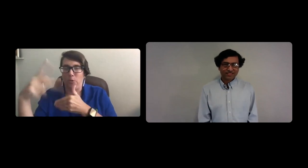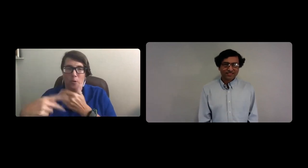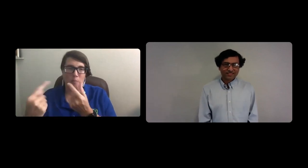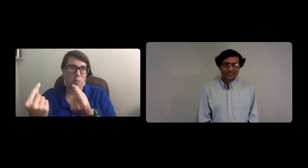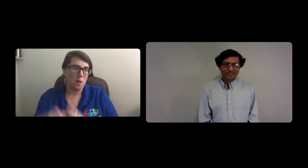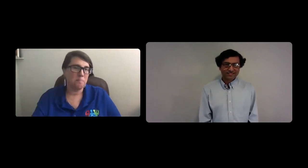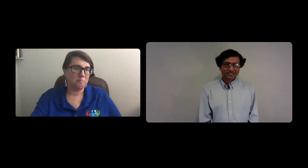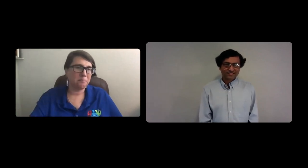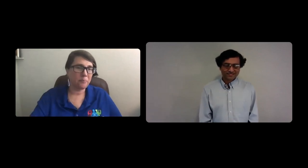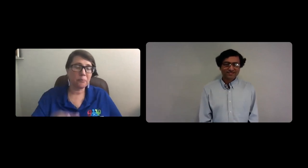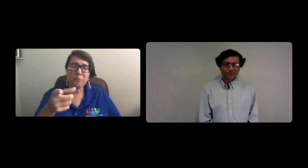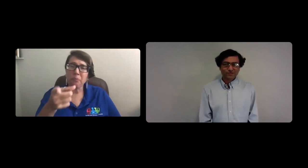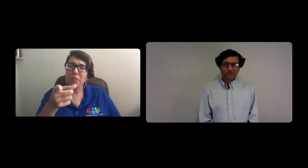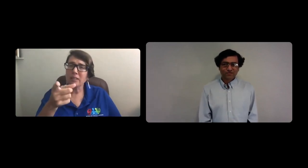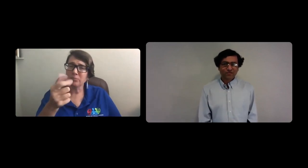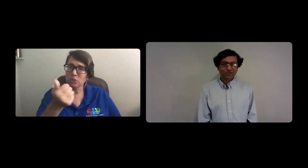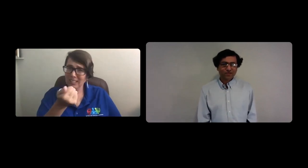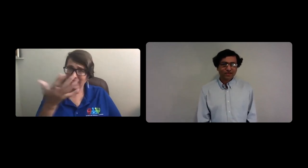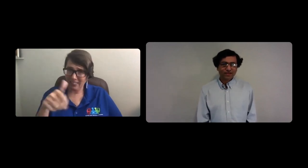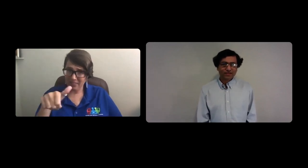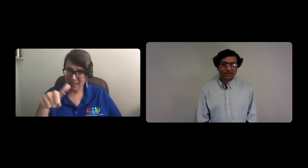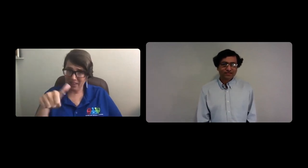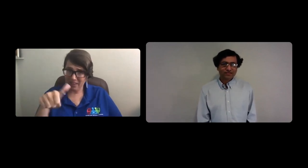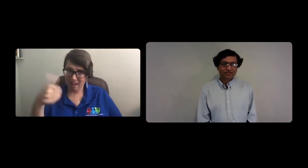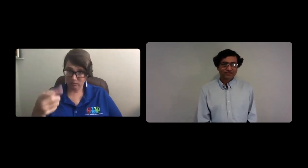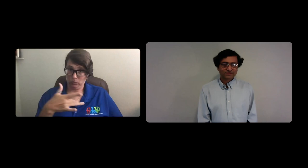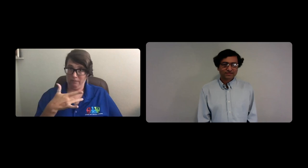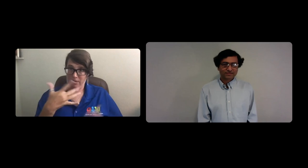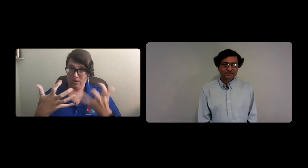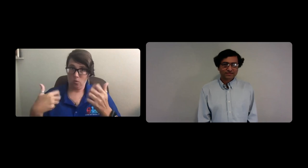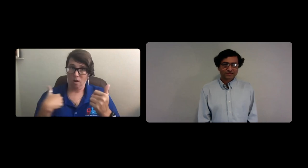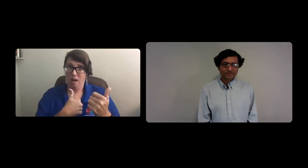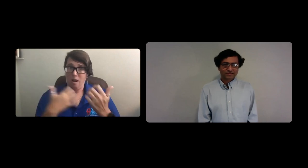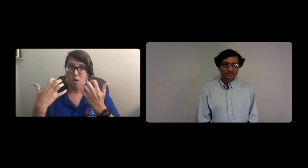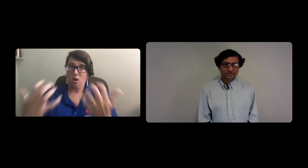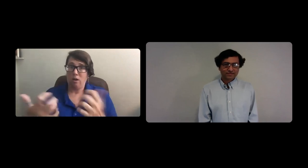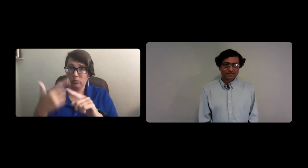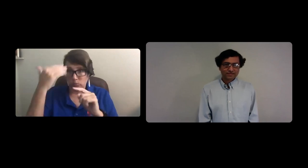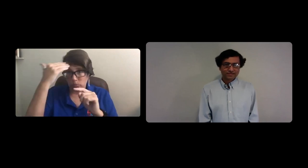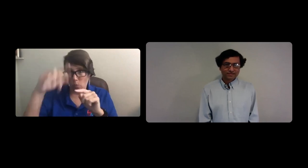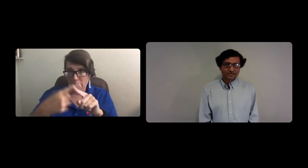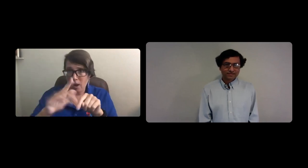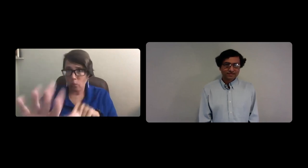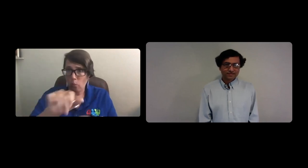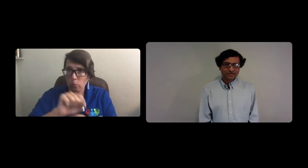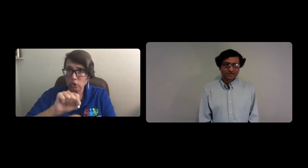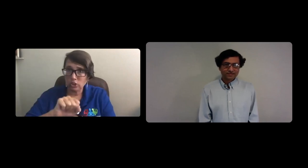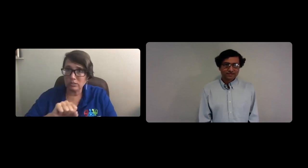I just wonder if there are other programs you had success with? Is there anything else that you feel our audience should know